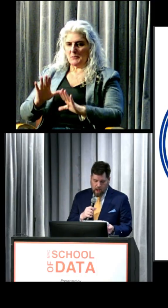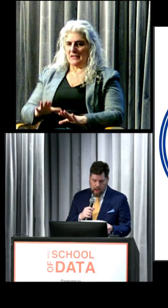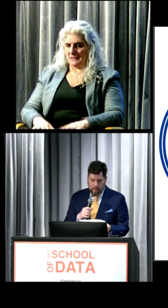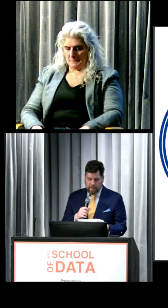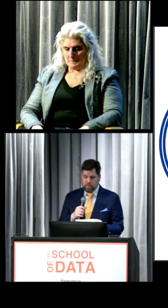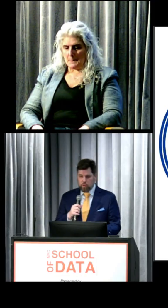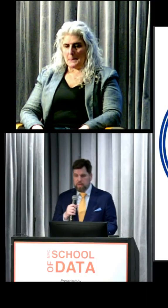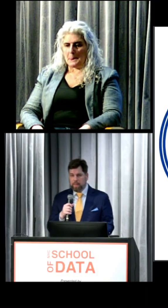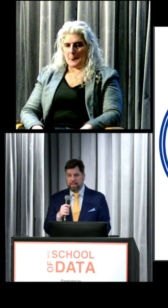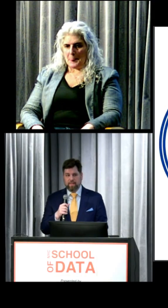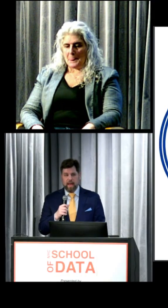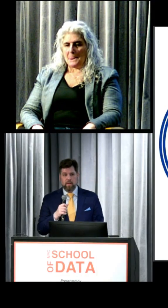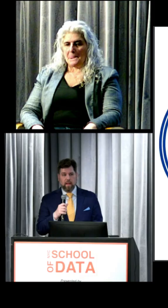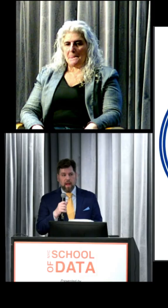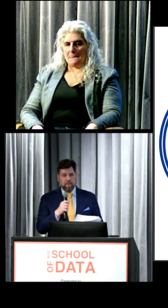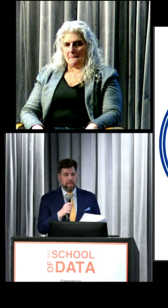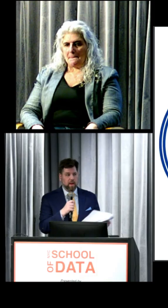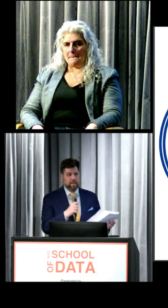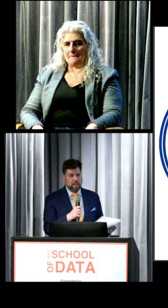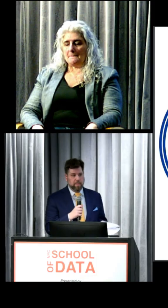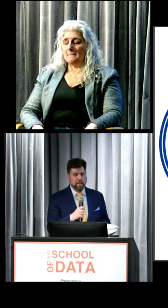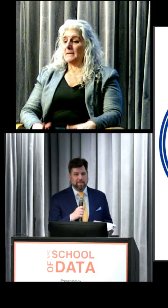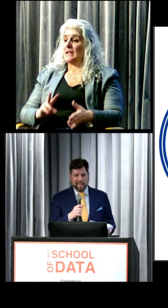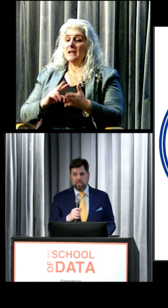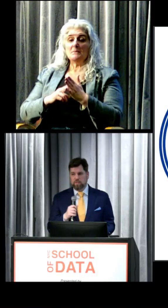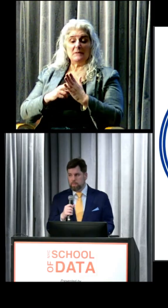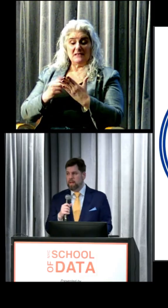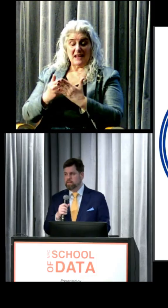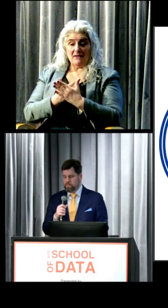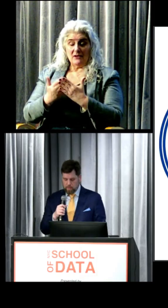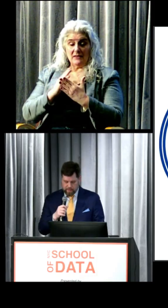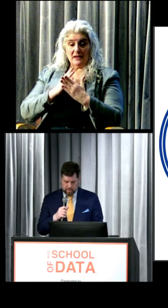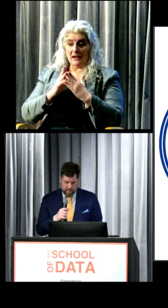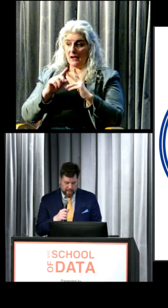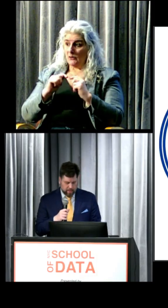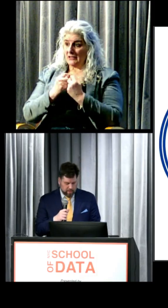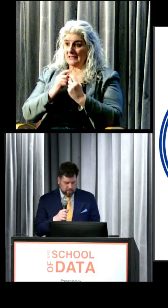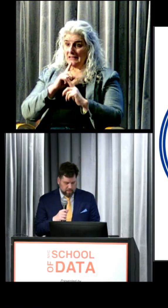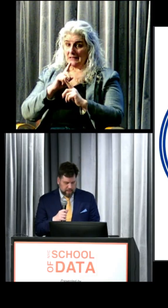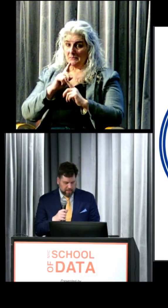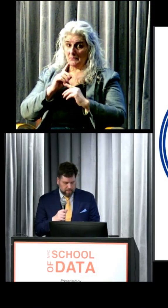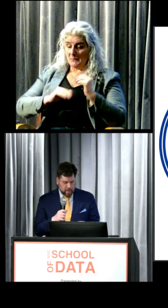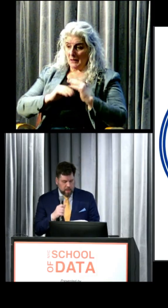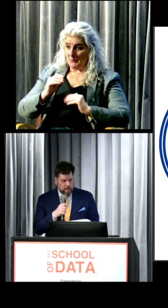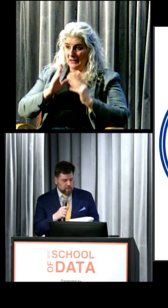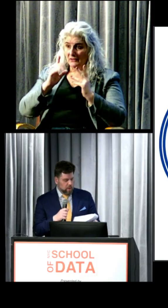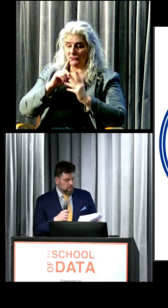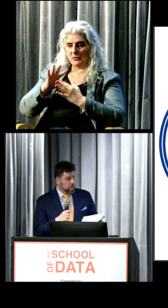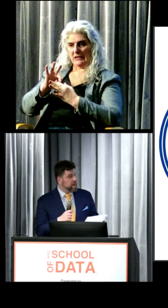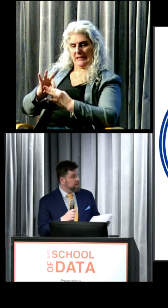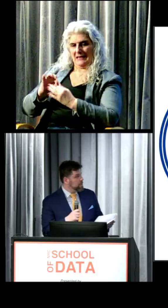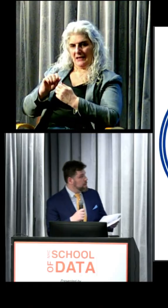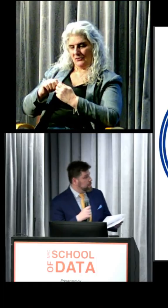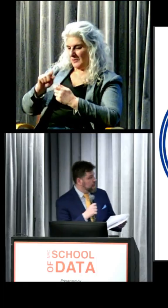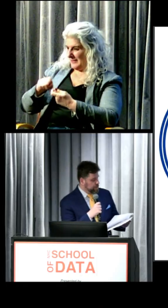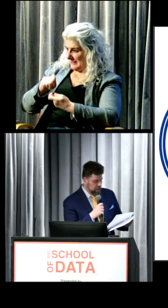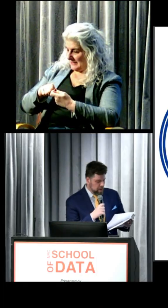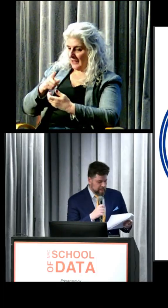So we came up with this big idea that city systems are interrelated and impact each other in ways